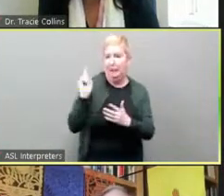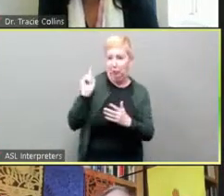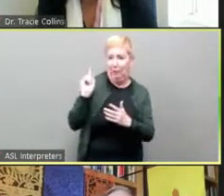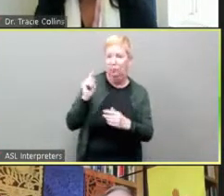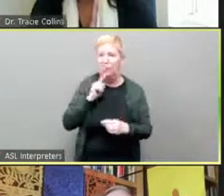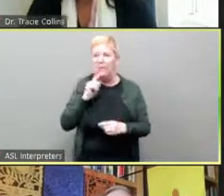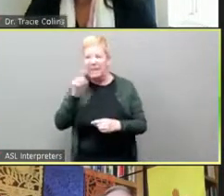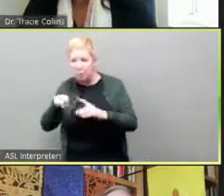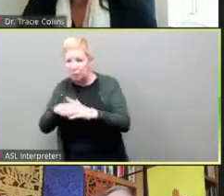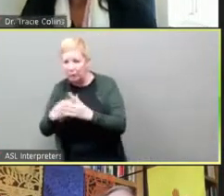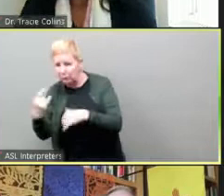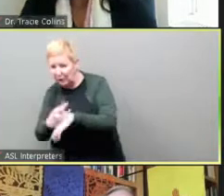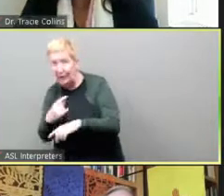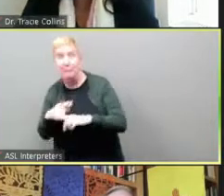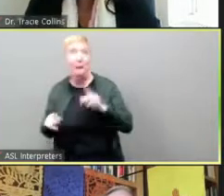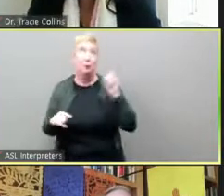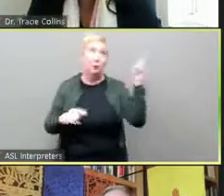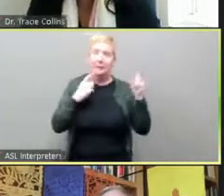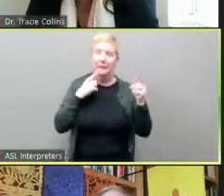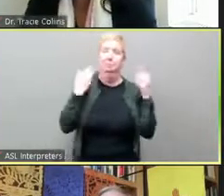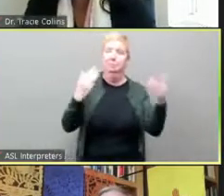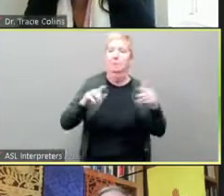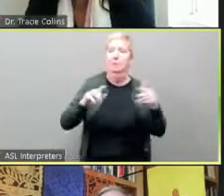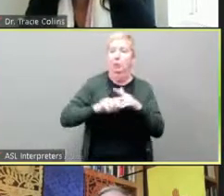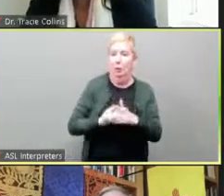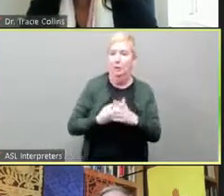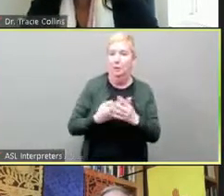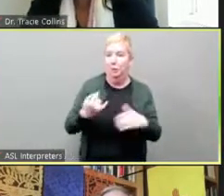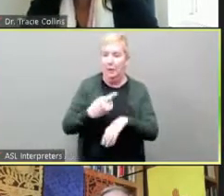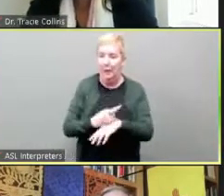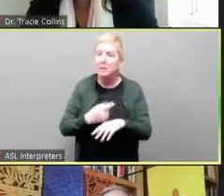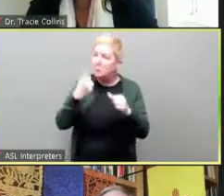that's something to remember. Burnley was green actually on the last record